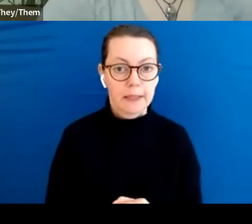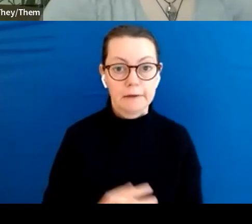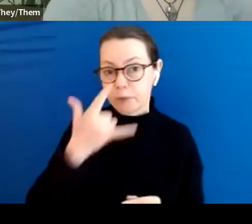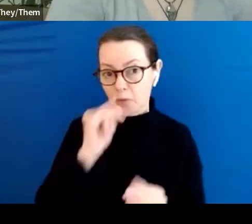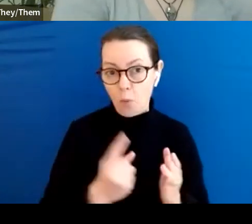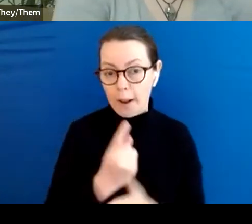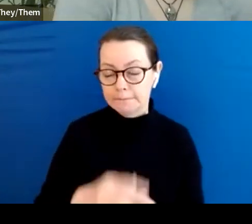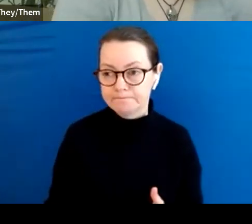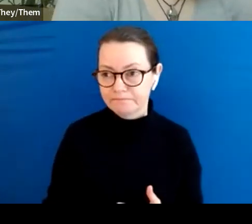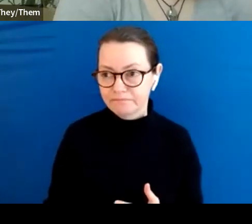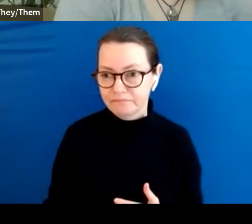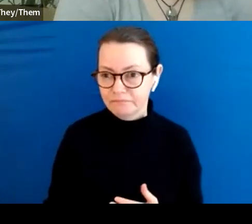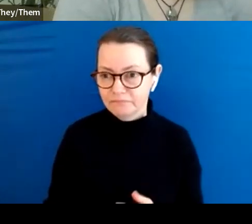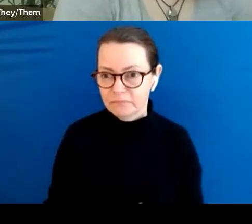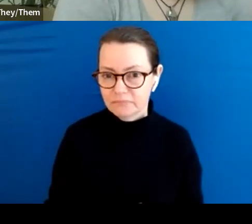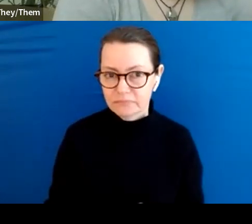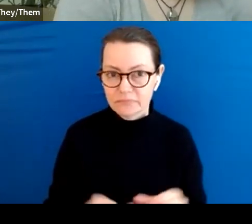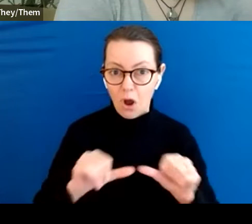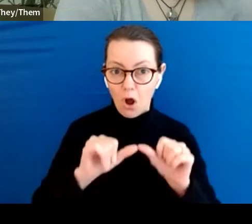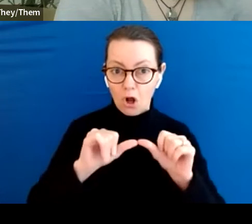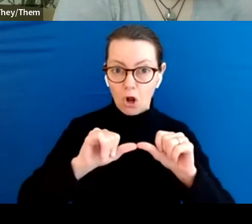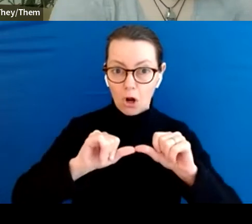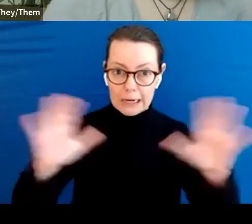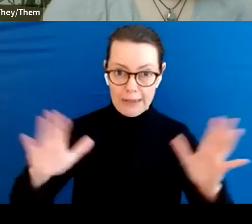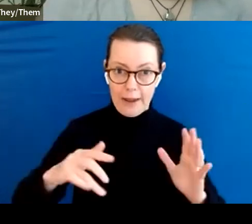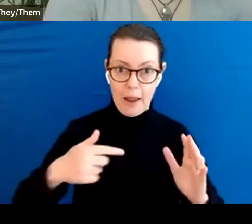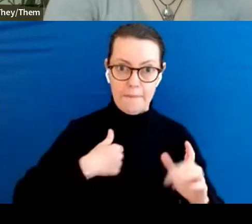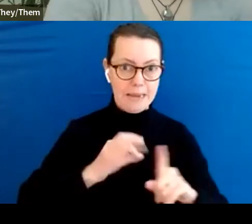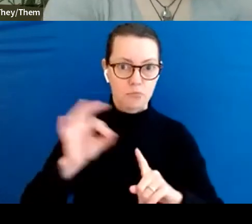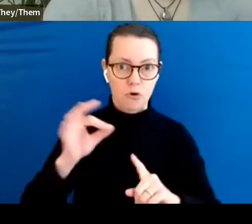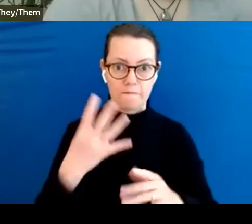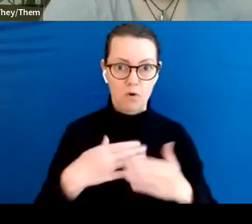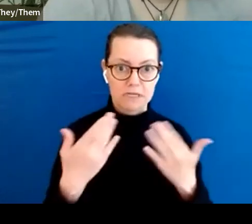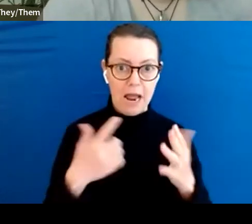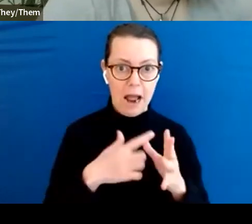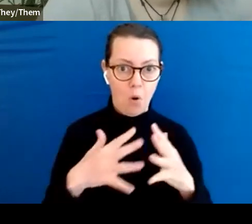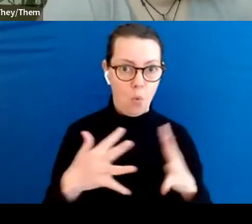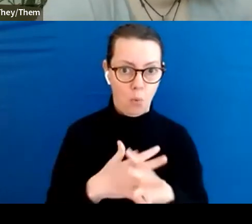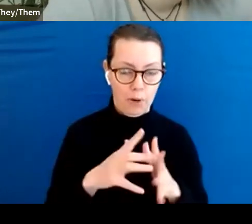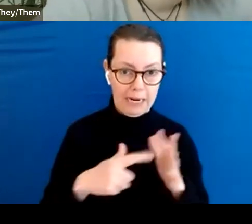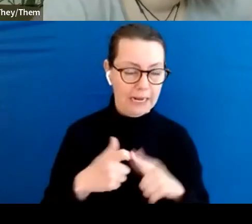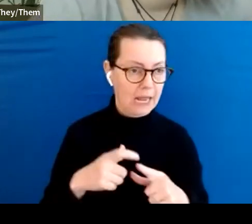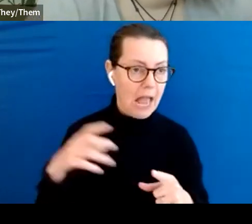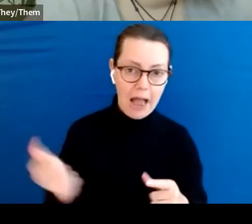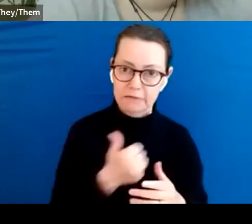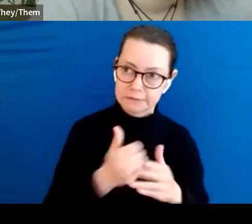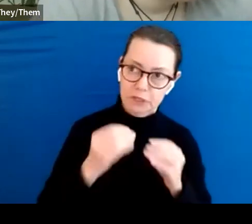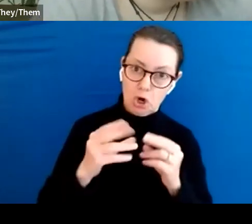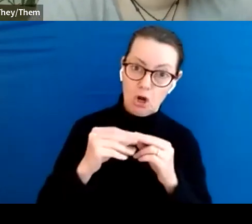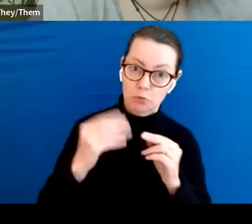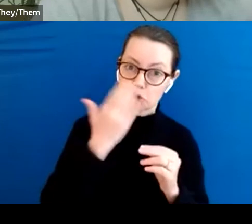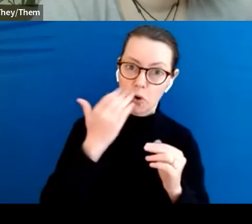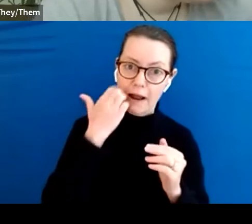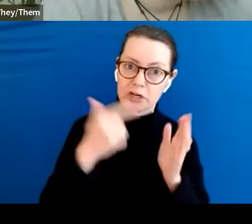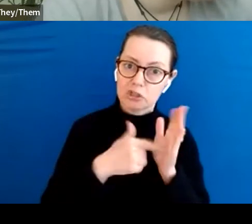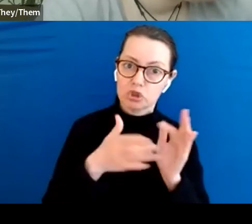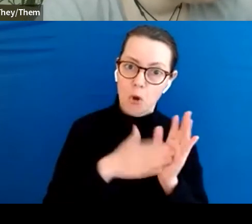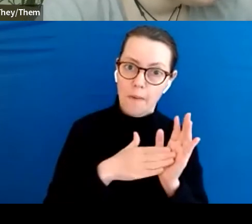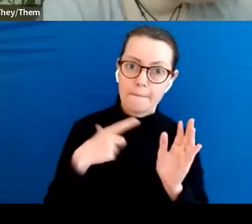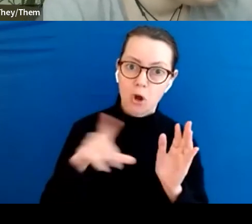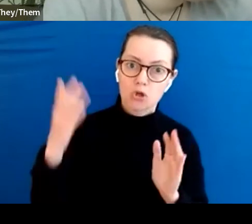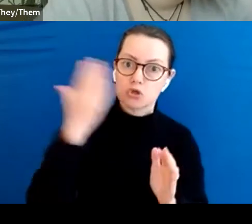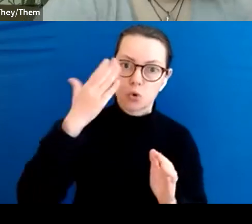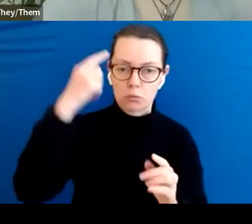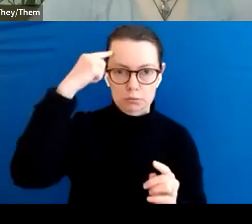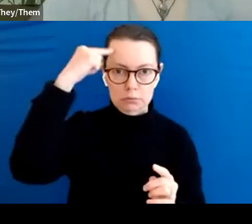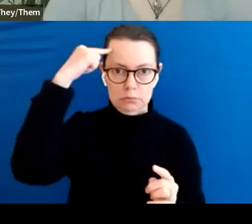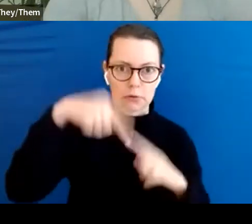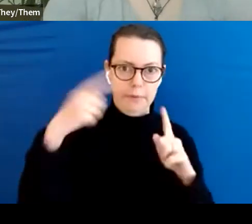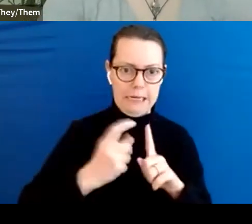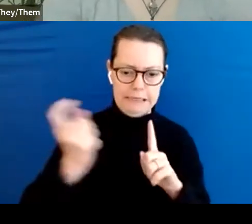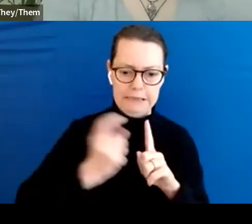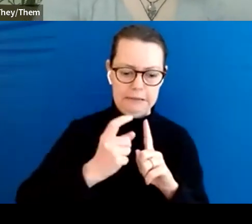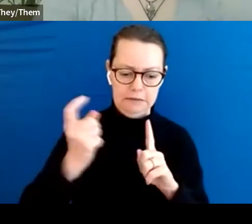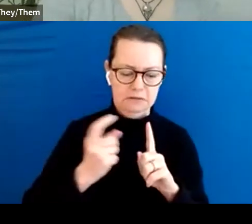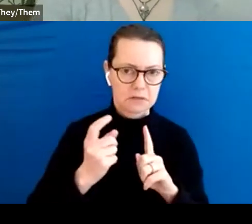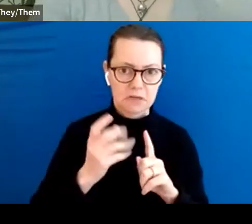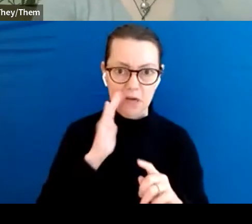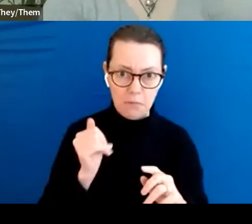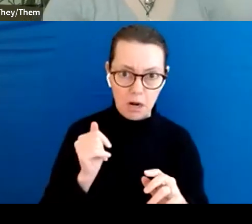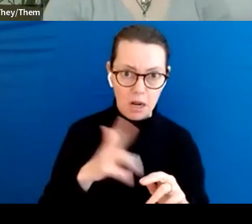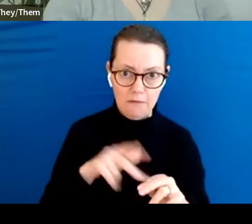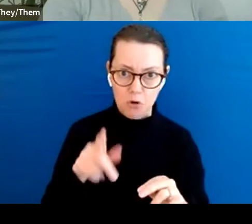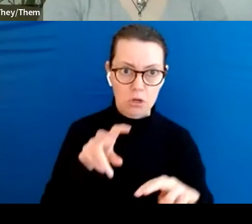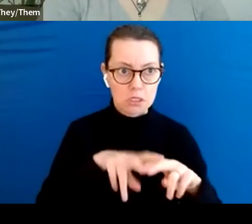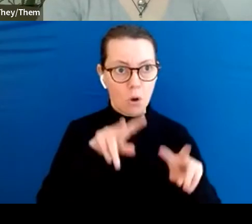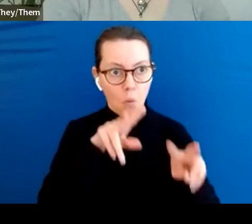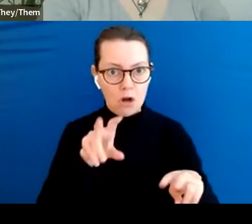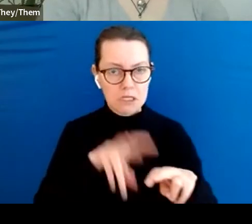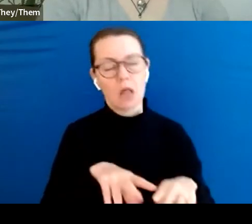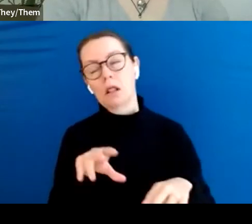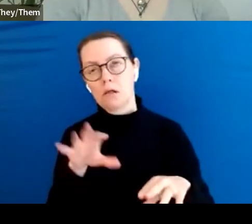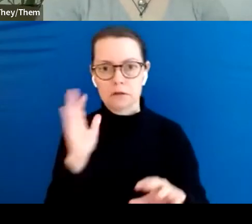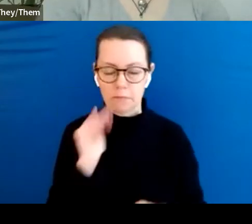Unfortunately, even though it was obvious that I did better with a full day week, we have to keep renegotiating it with the school every term, because their priority was still increasing my attendance, not whether or not, I was engaged,